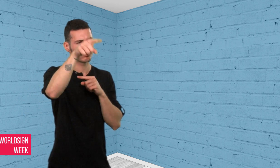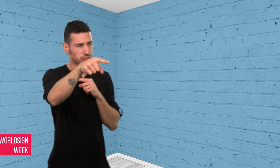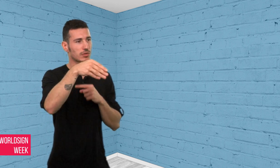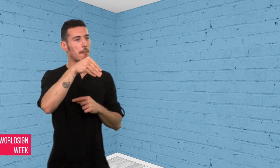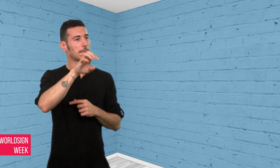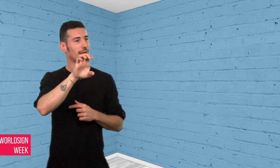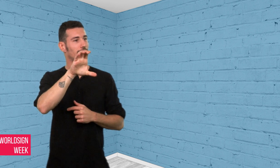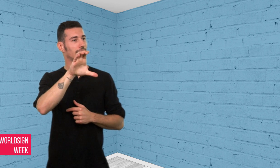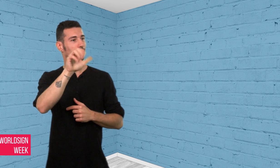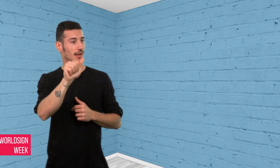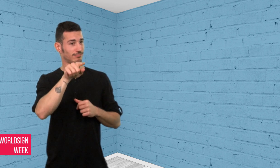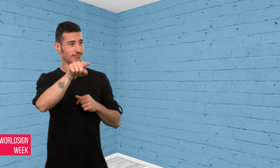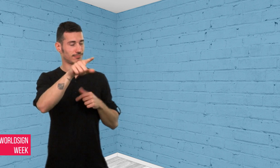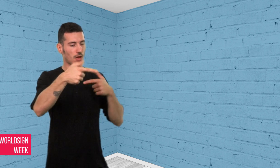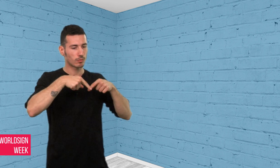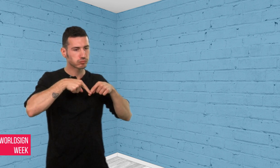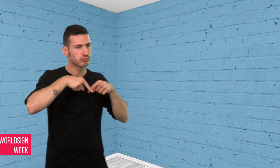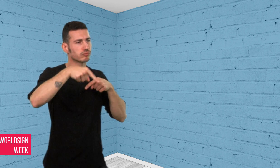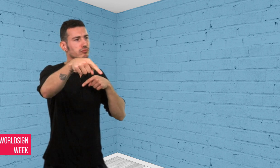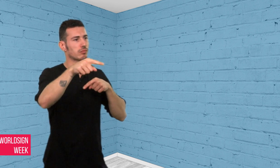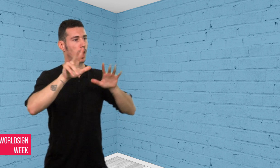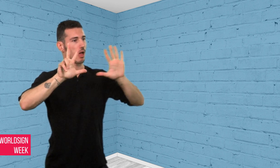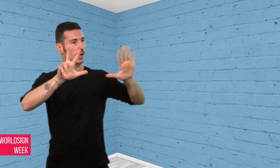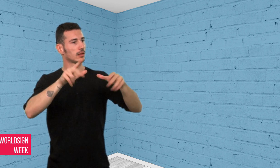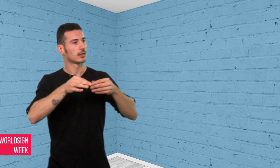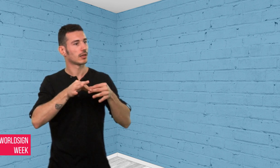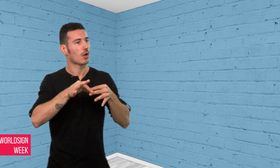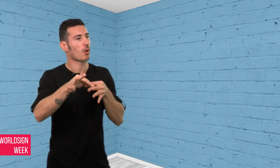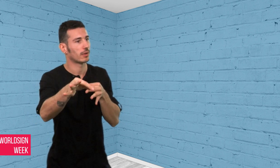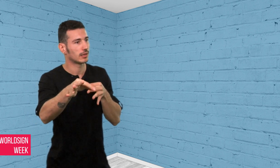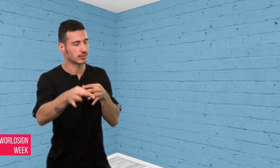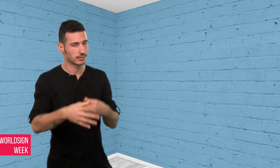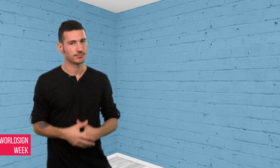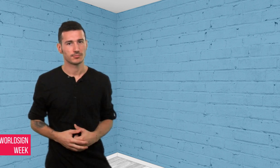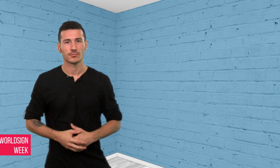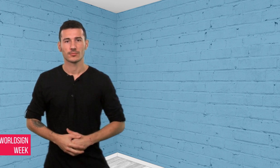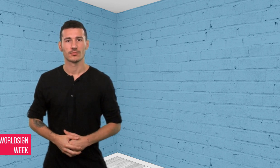Hajj in Mecca which is about 8 kilometre.